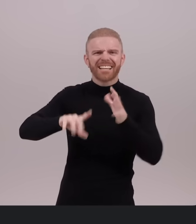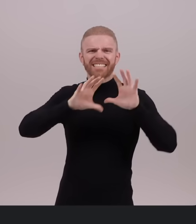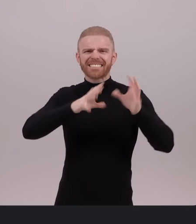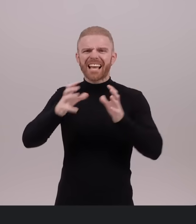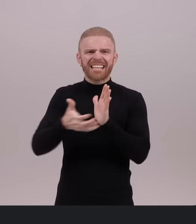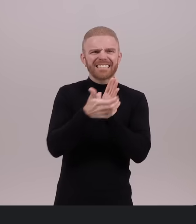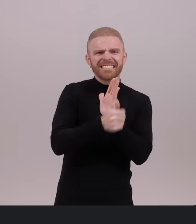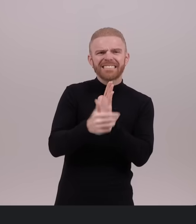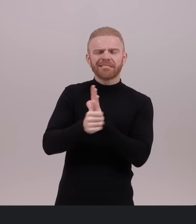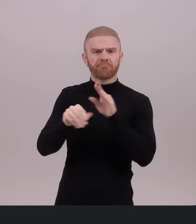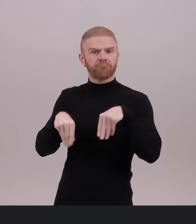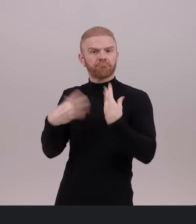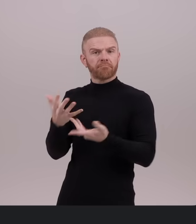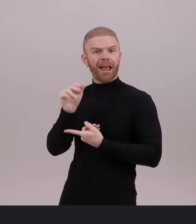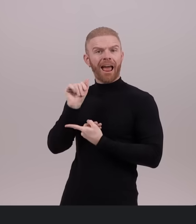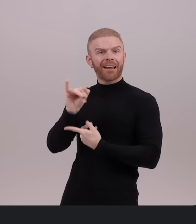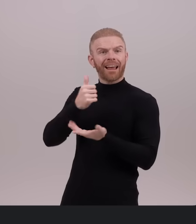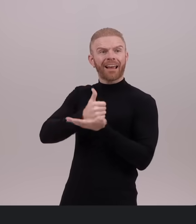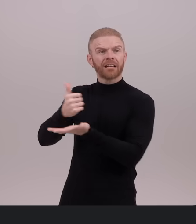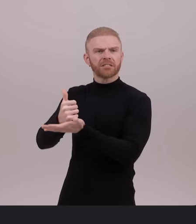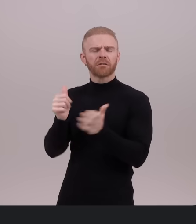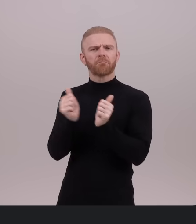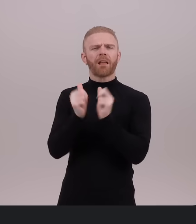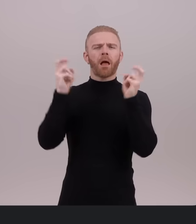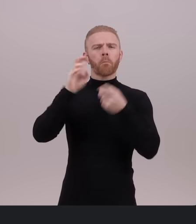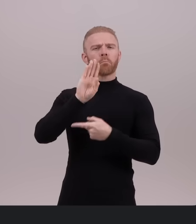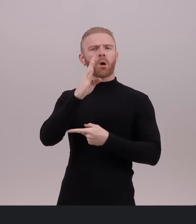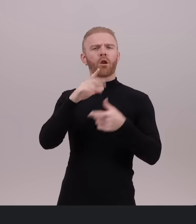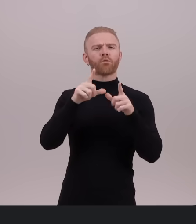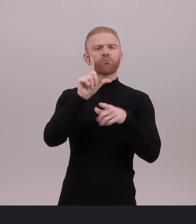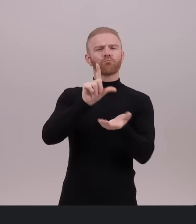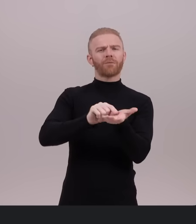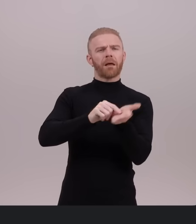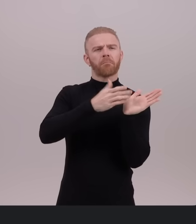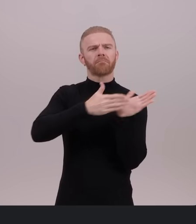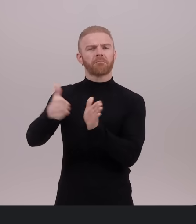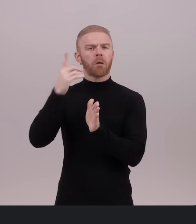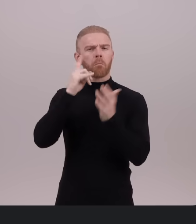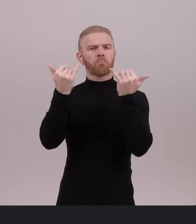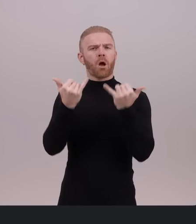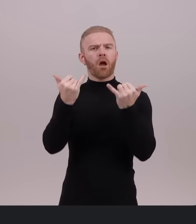with a blueprint for modern web features. Building on our experience with Baseline,